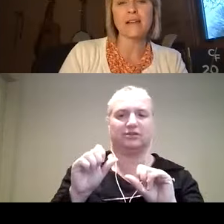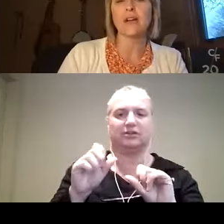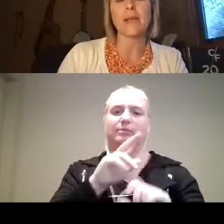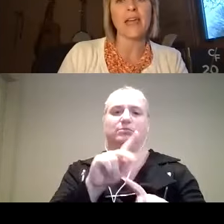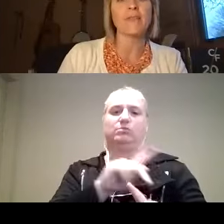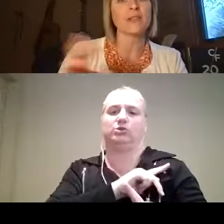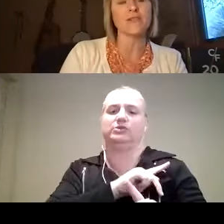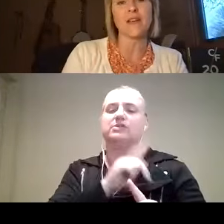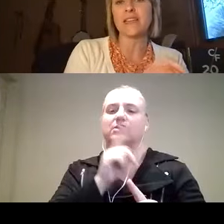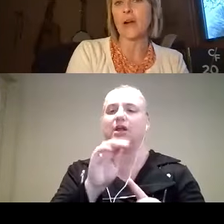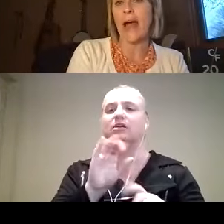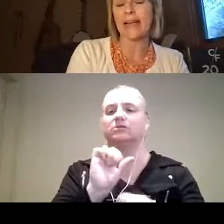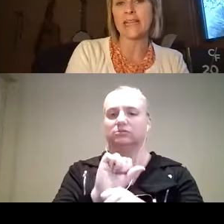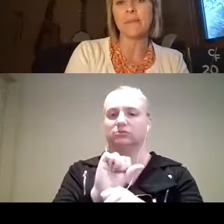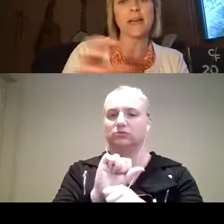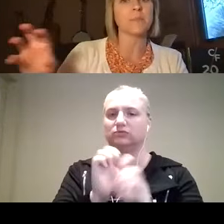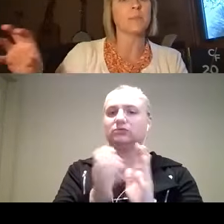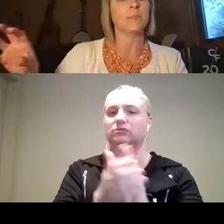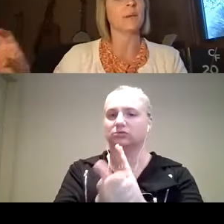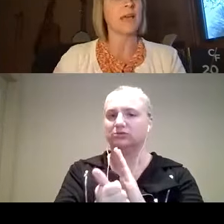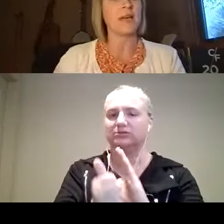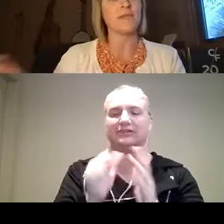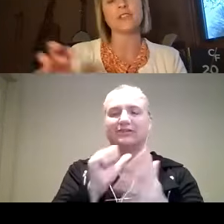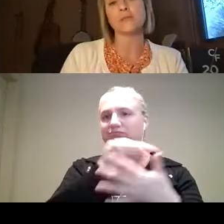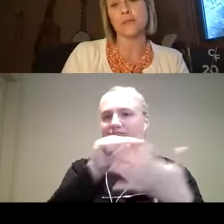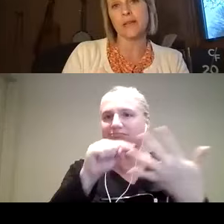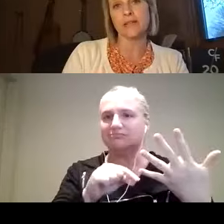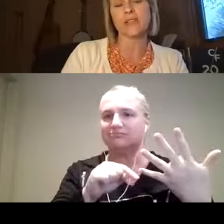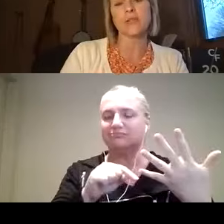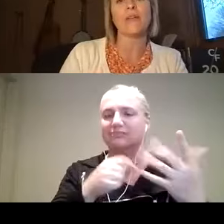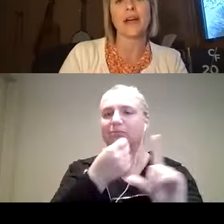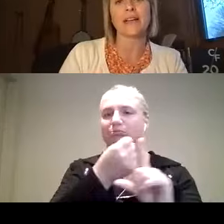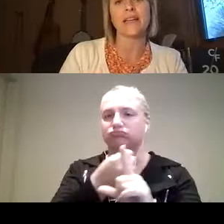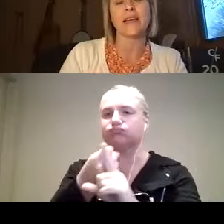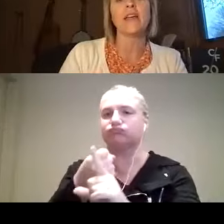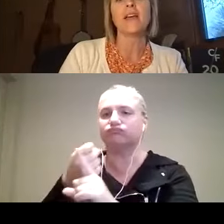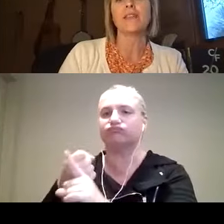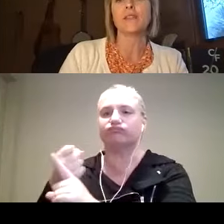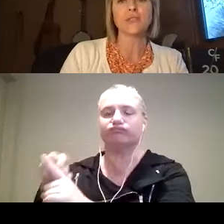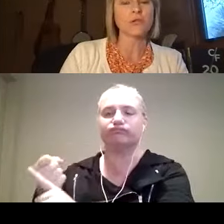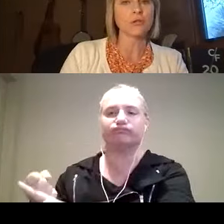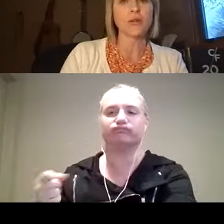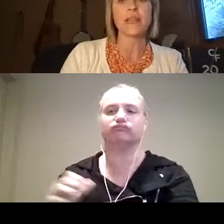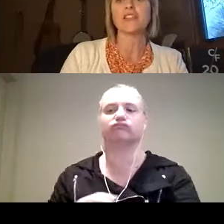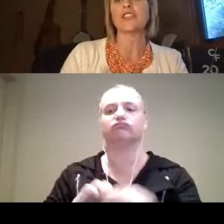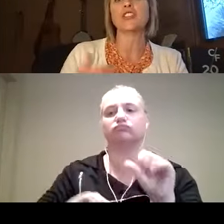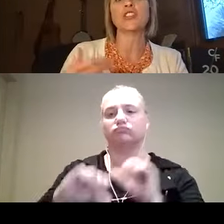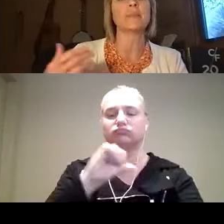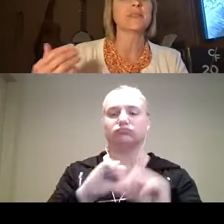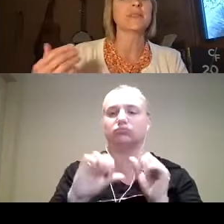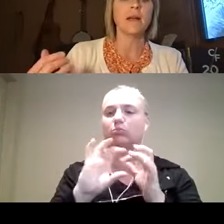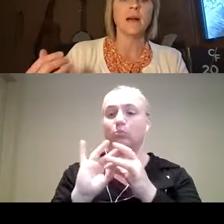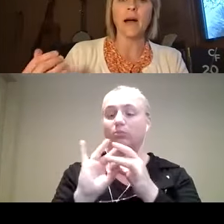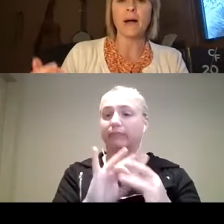their behaviors affecting their academics, but behavior is also affecting their social relationships